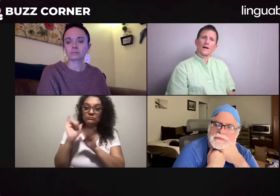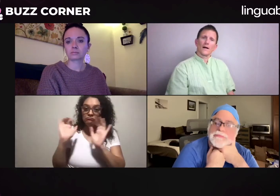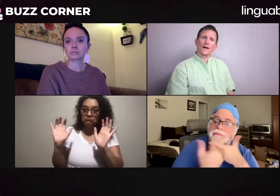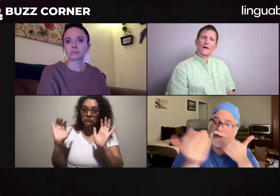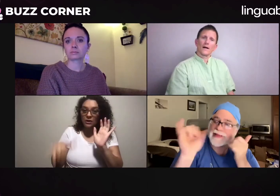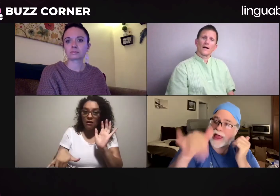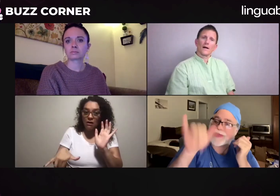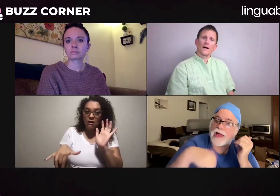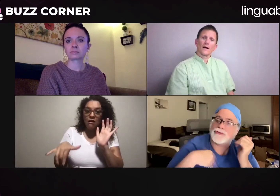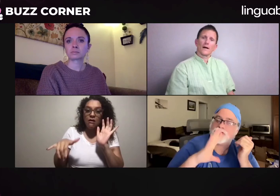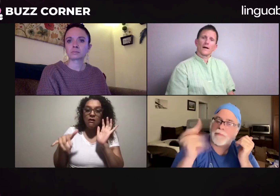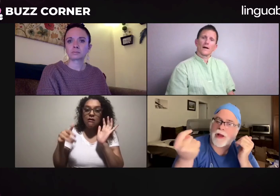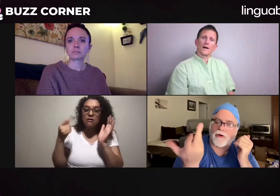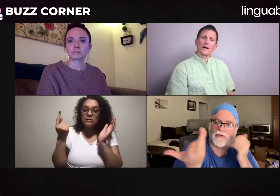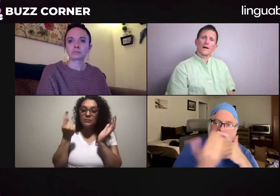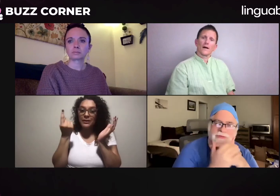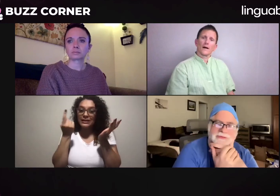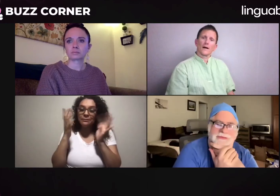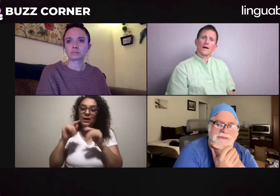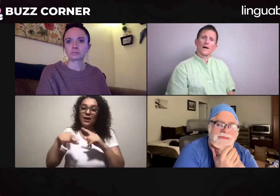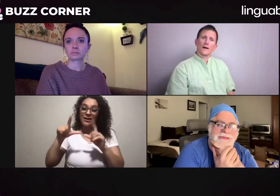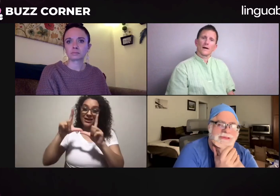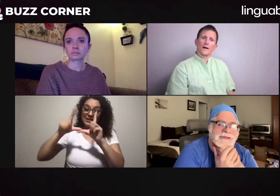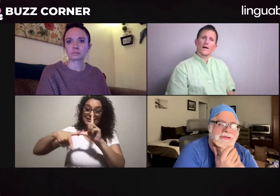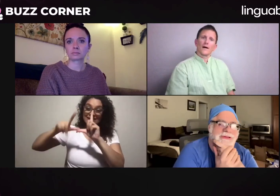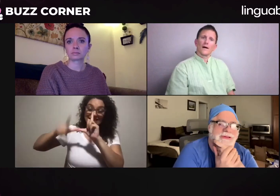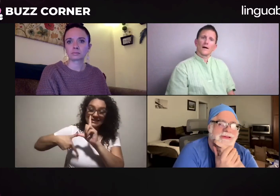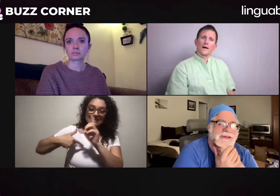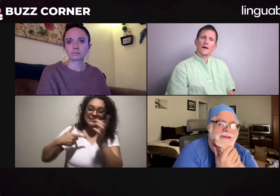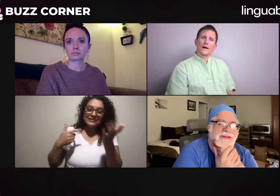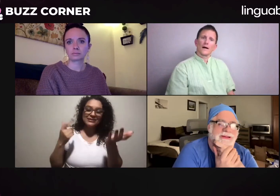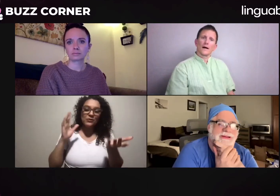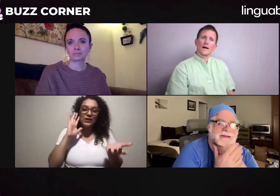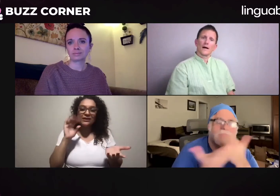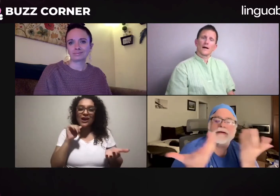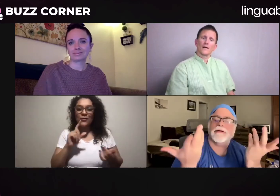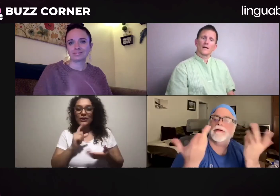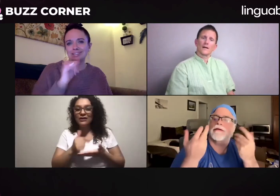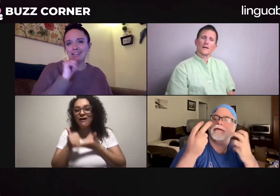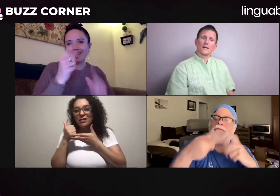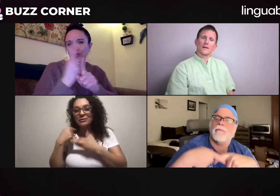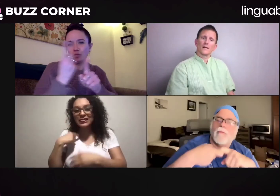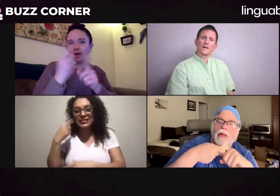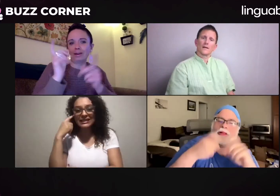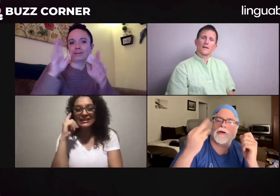to take more training, something like that. But the revocation, I feel like that's not really going to help us, right?